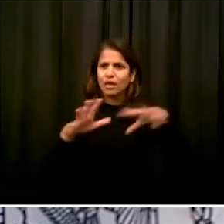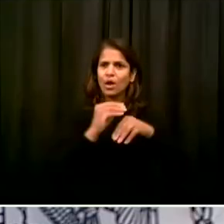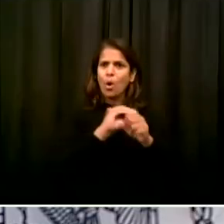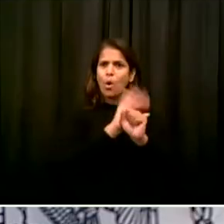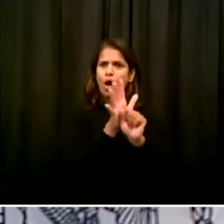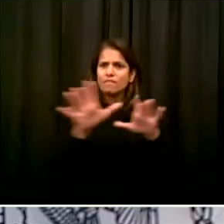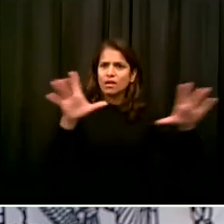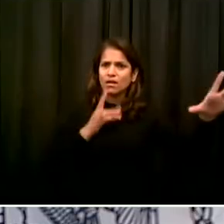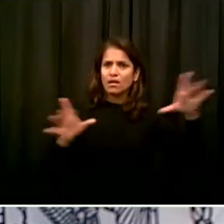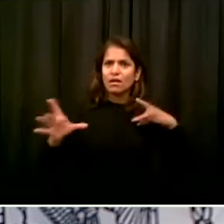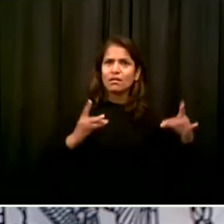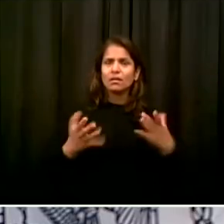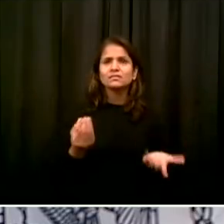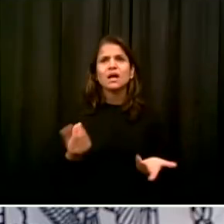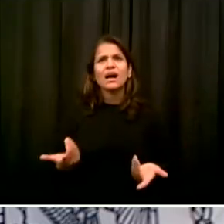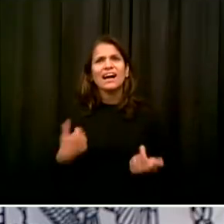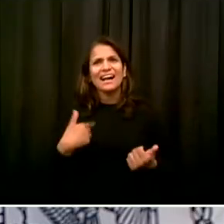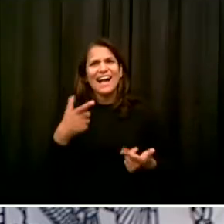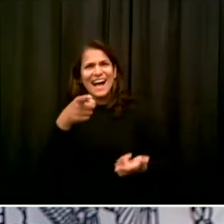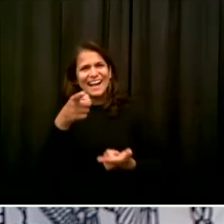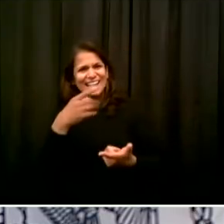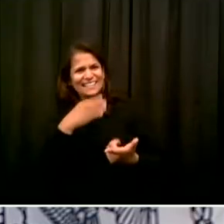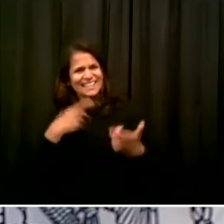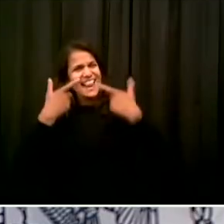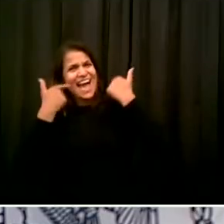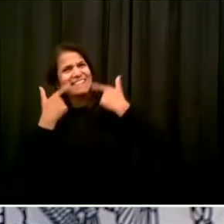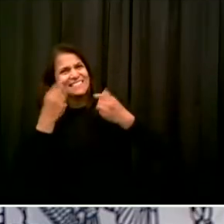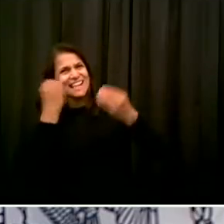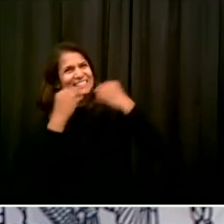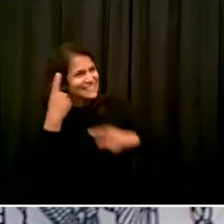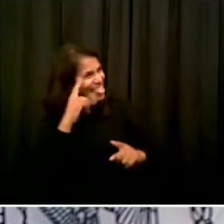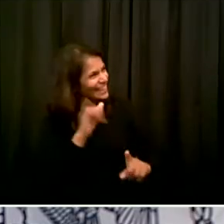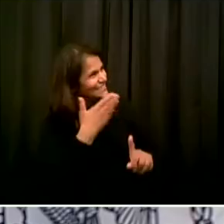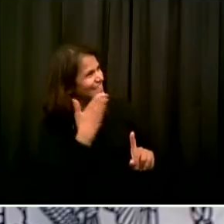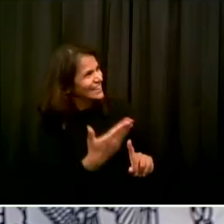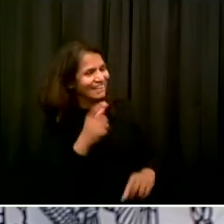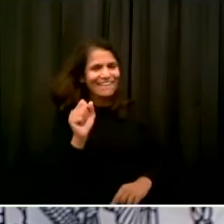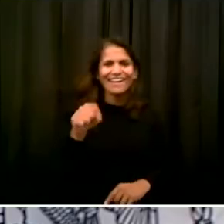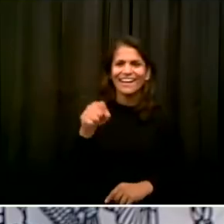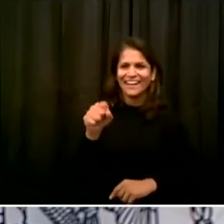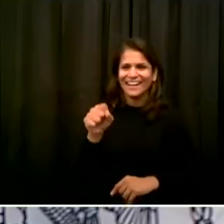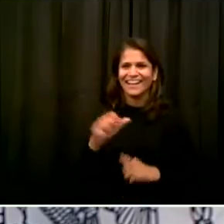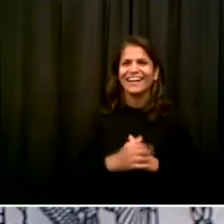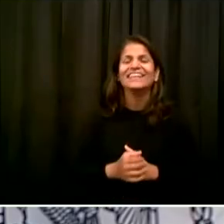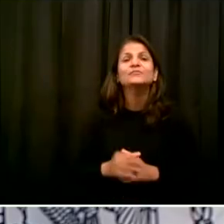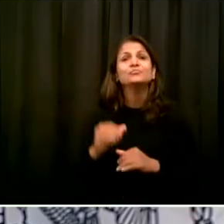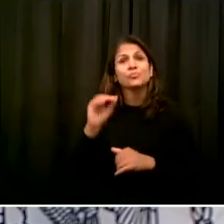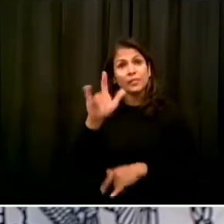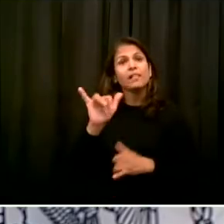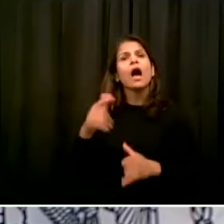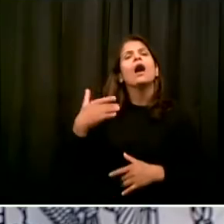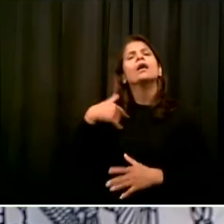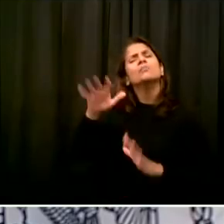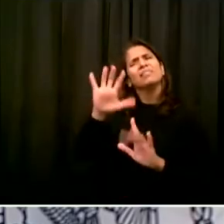OTHER, THAT WILL BE A RISK.